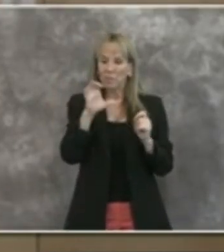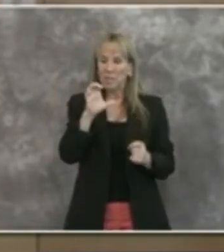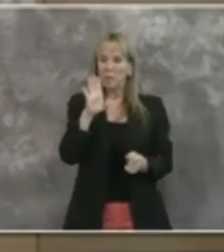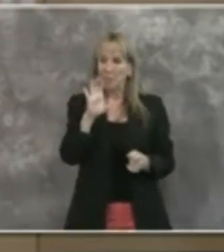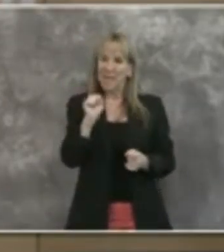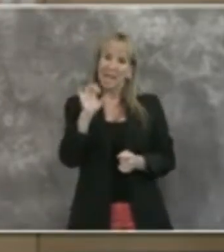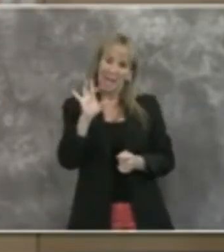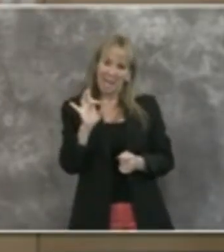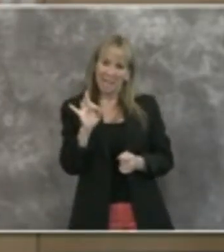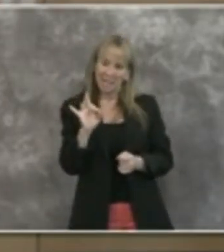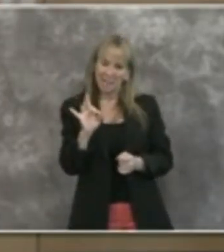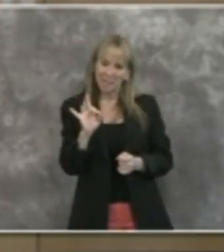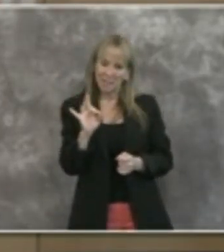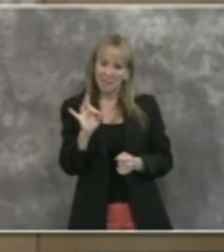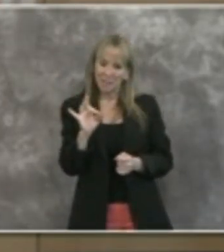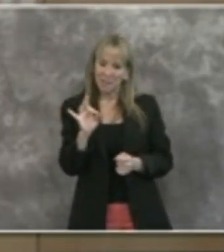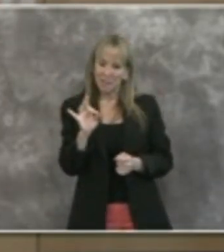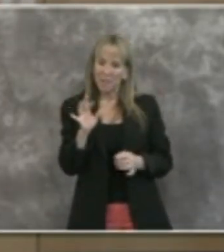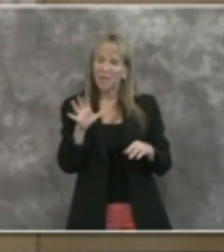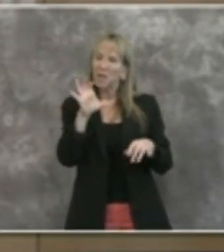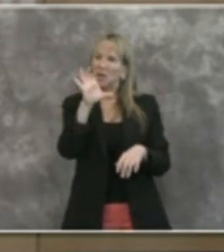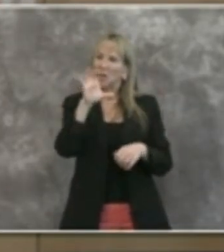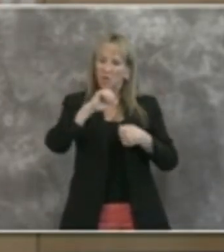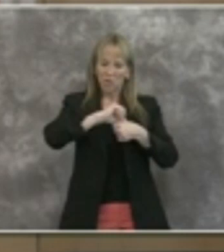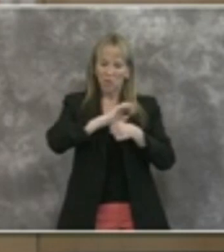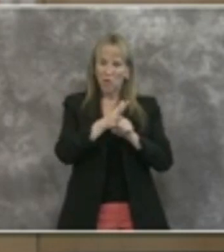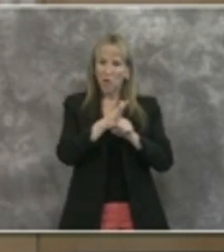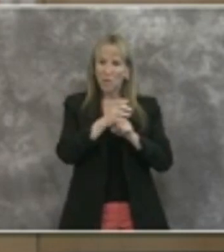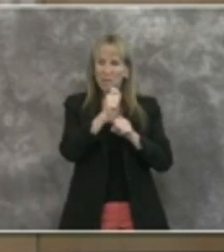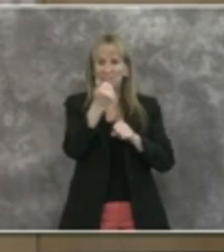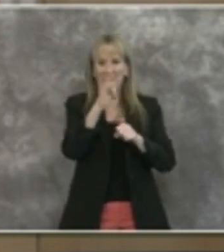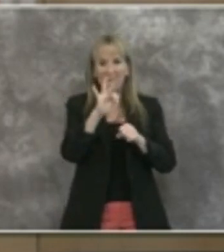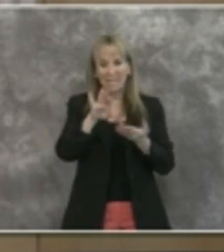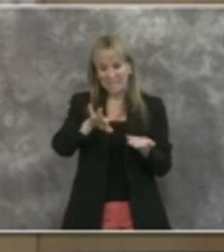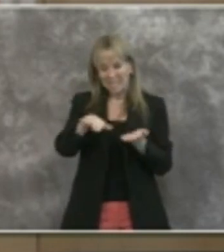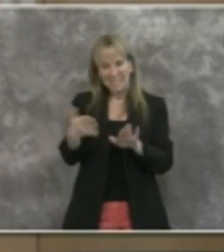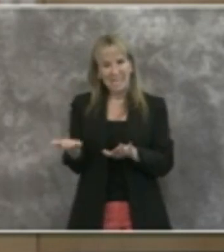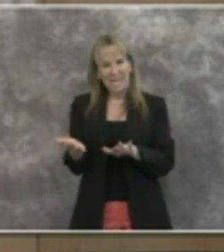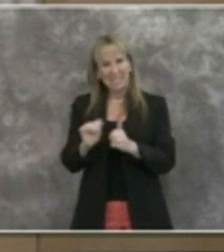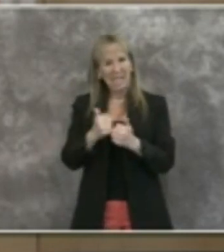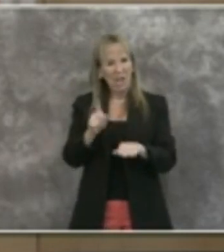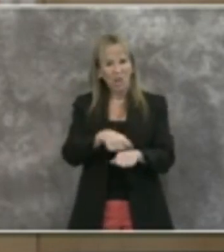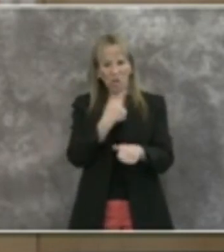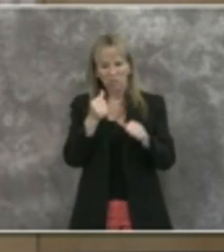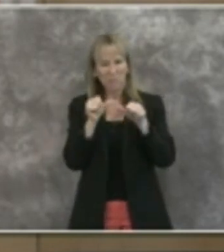THIS. SYNDROME ASSOCIATED WITH ANY OF THE COVID-19 DEATHS